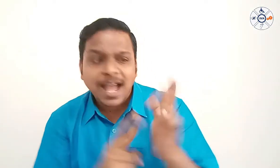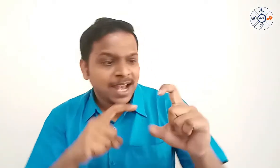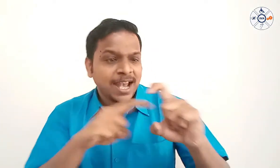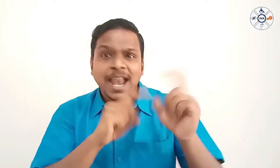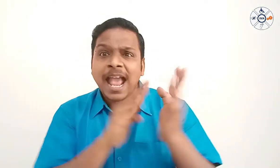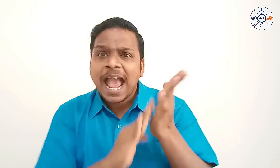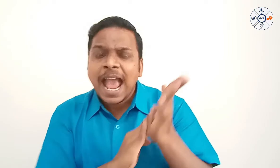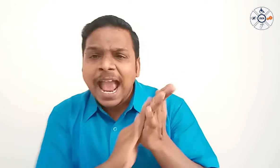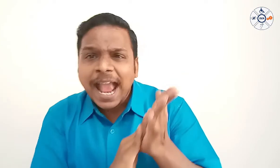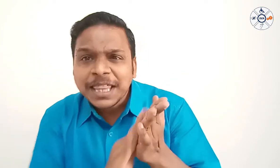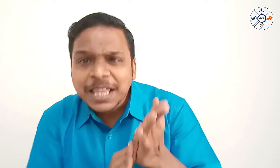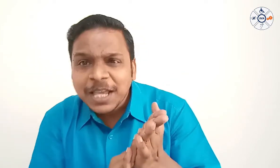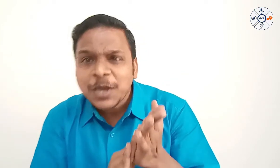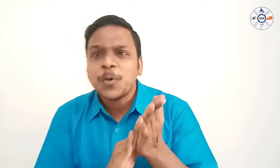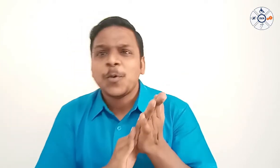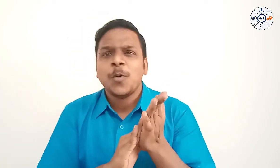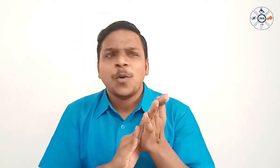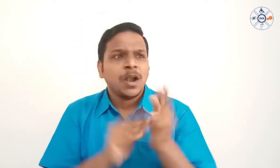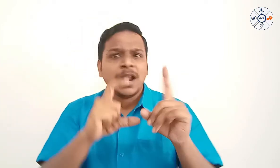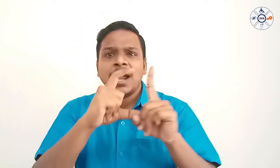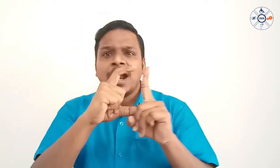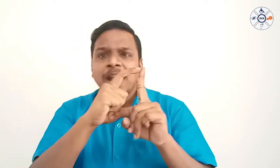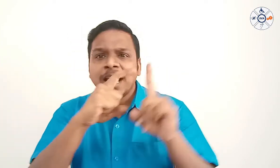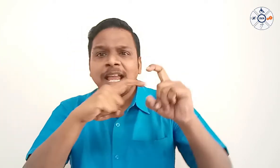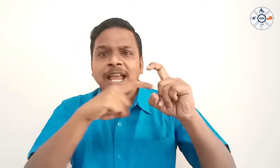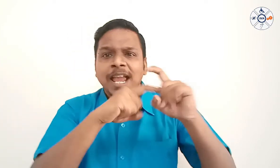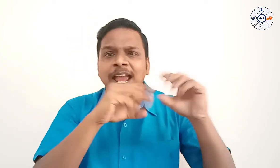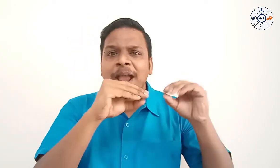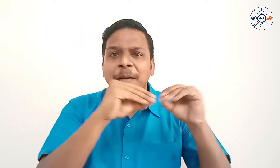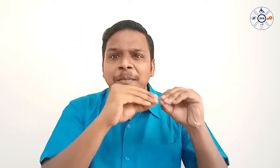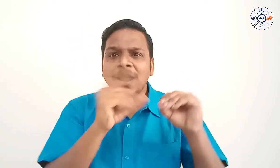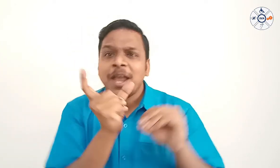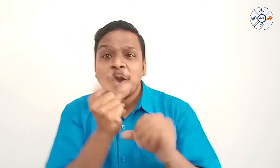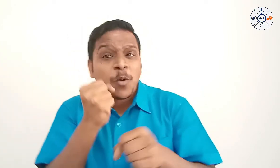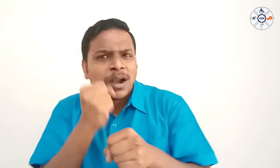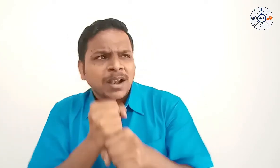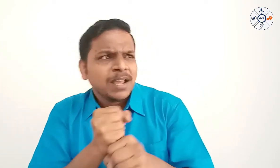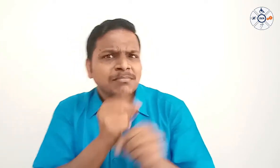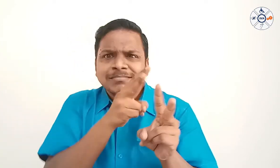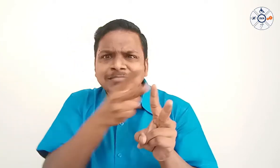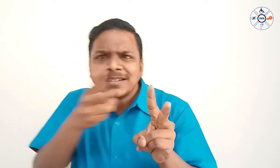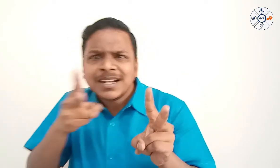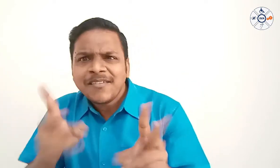run the program, you execute the program, and you can debug the program. So you have